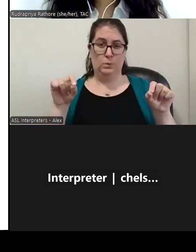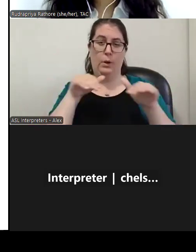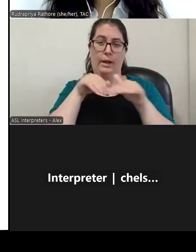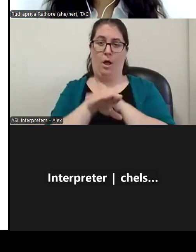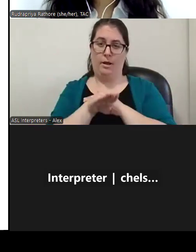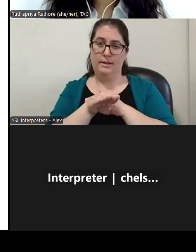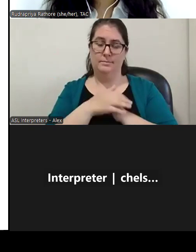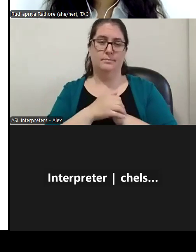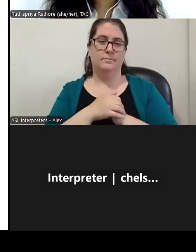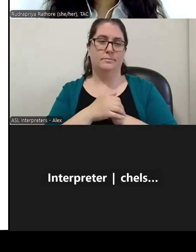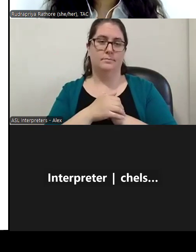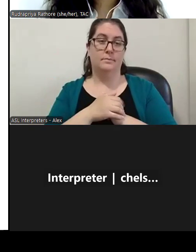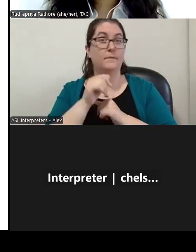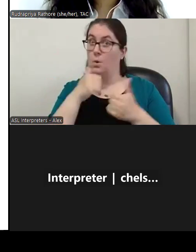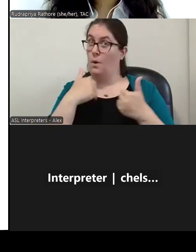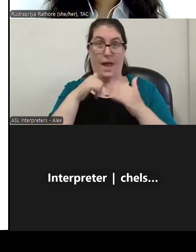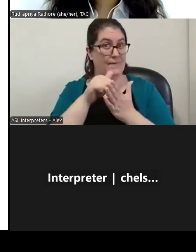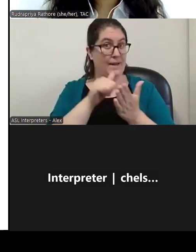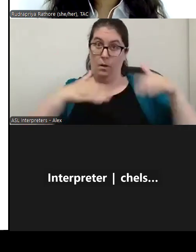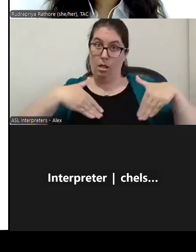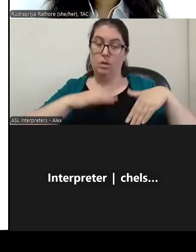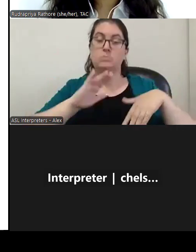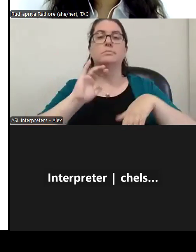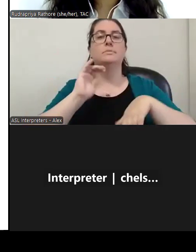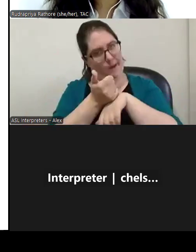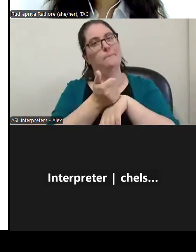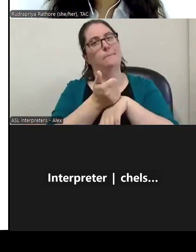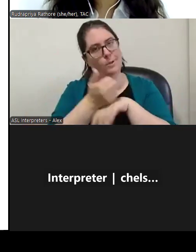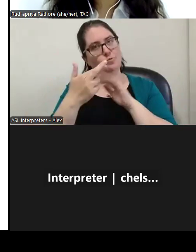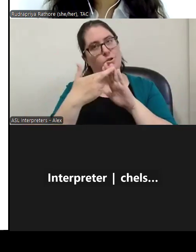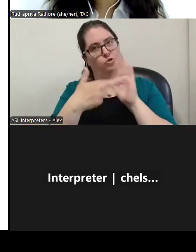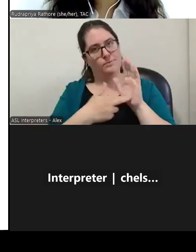so if you don't have an account yet you should click the button that says individuals register